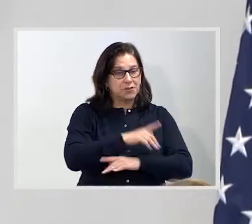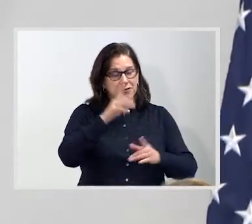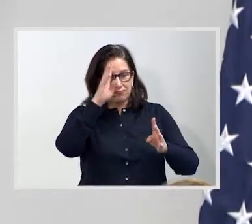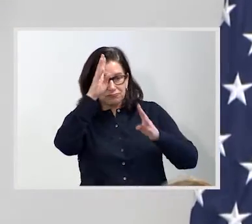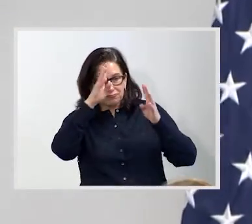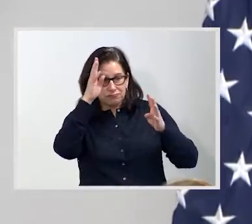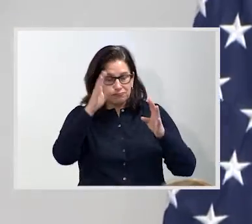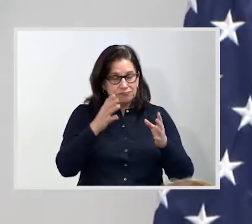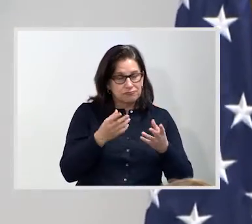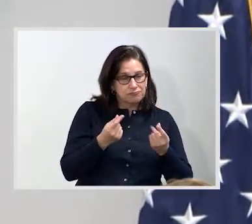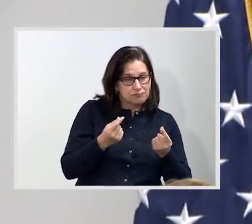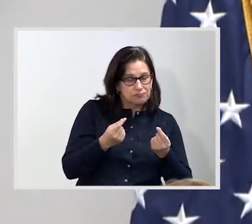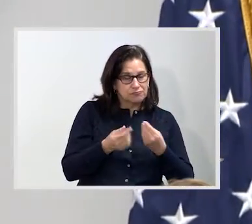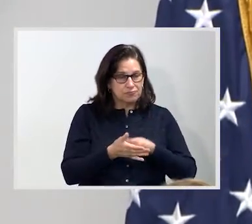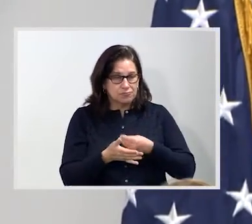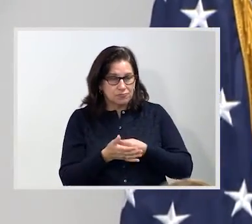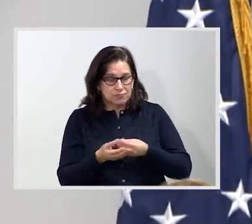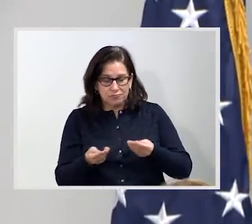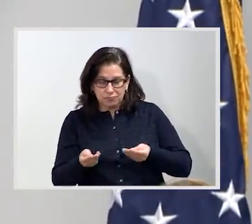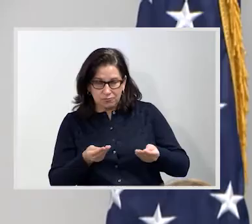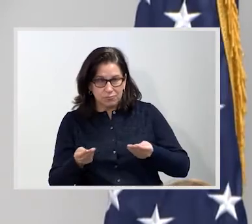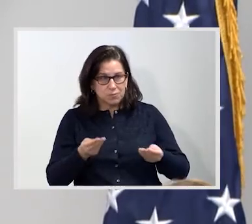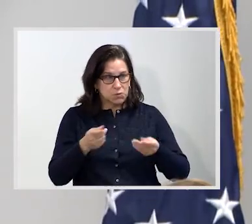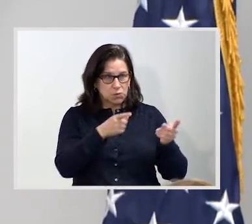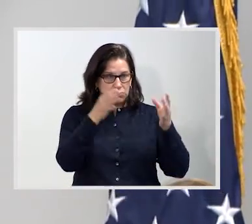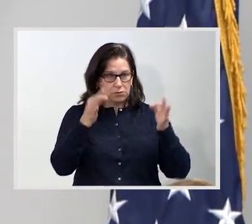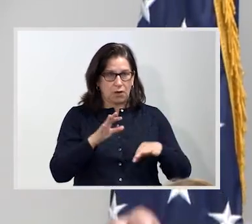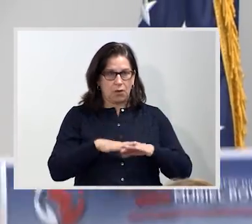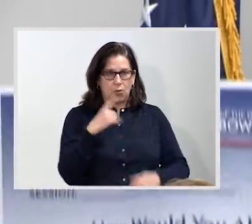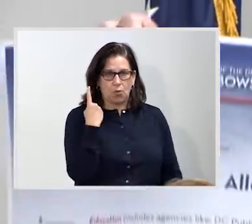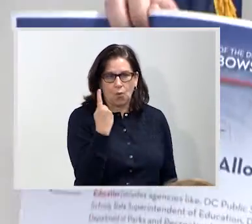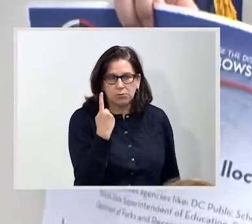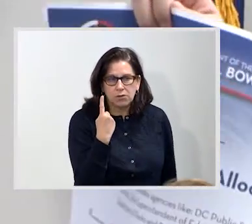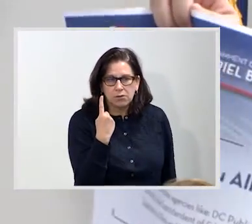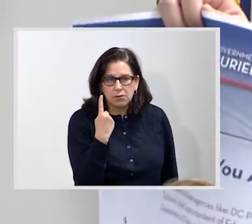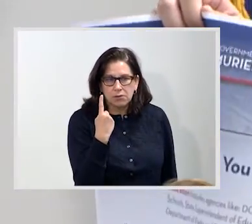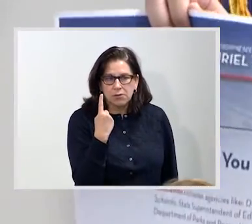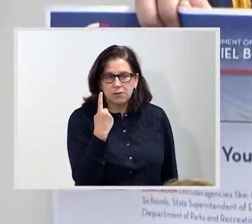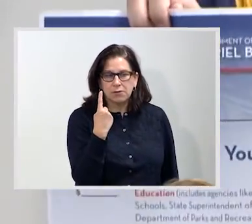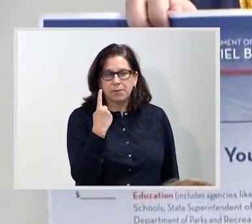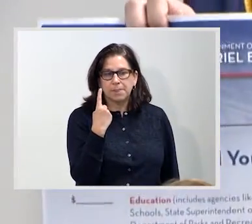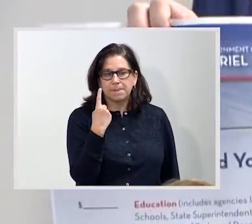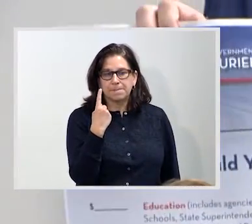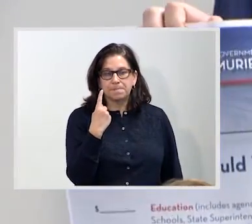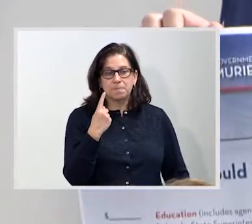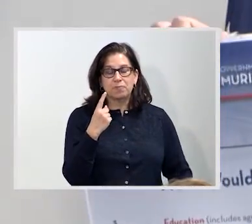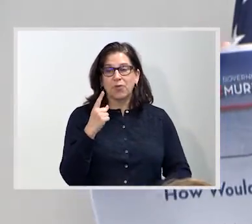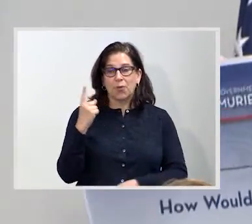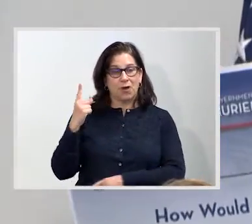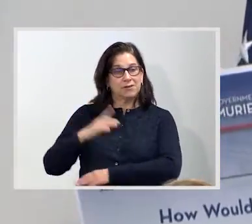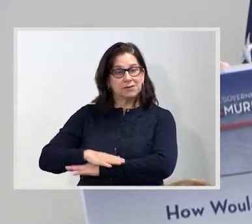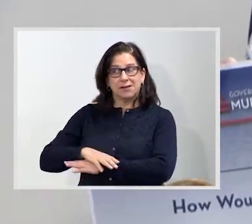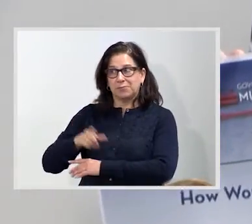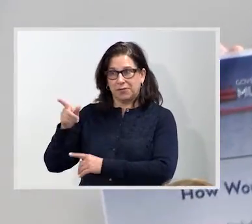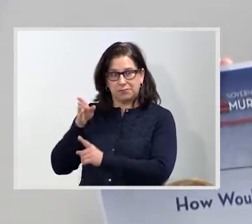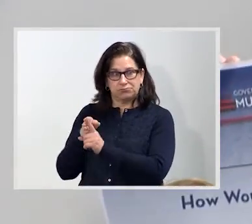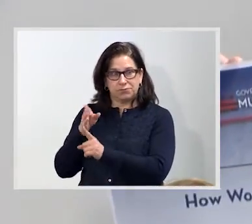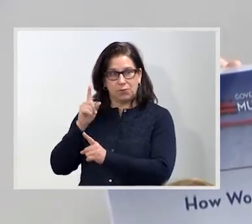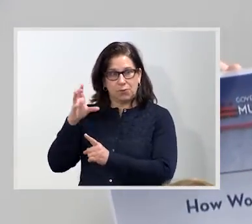SO YOU, AS A TABLE, HAVE $100 TO SPEND. YOUR FACILITATOR WILL HELP YOU FILL OUT THE $100 TABLE GAME.